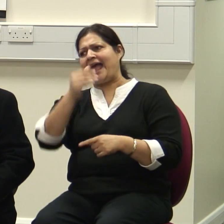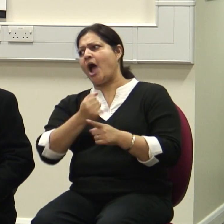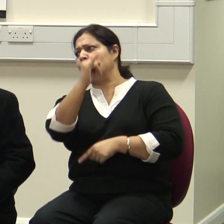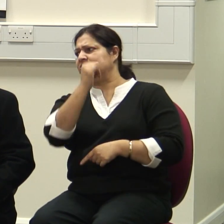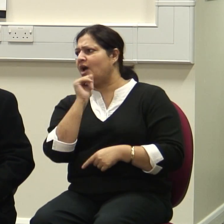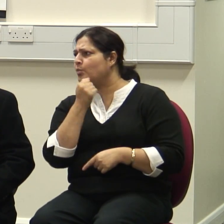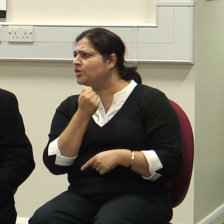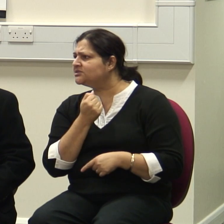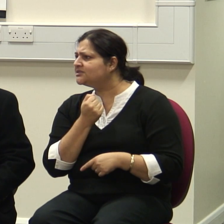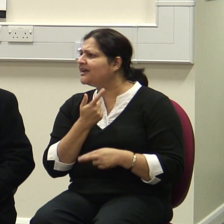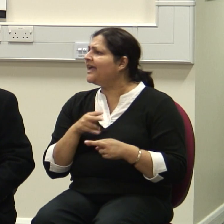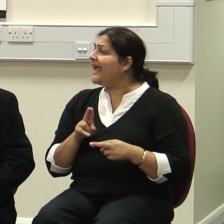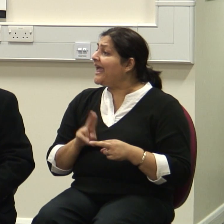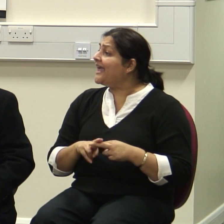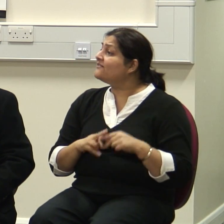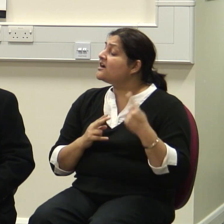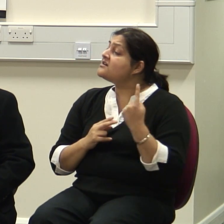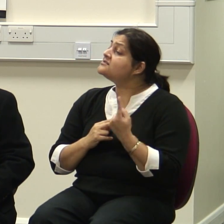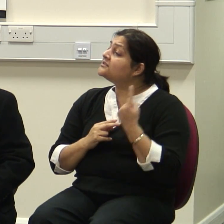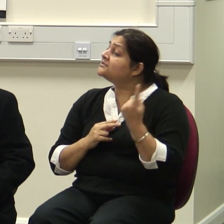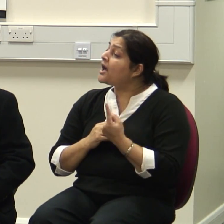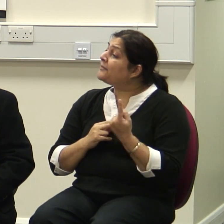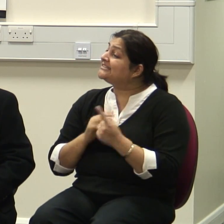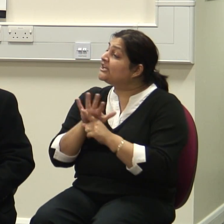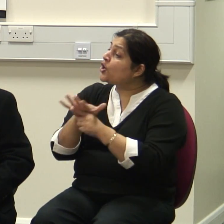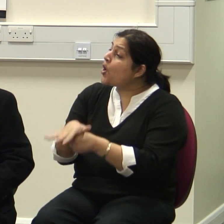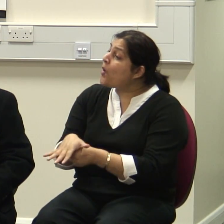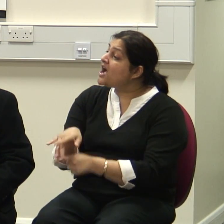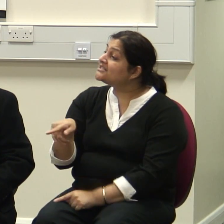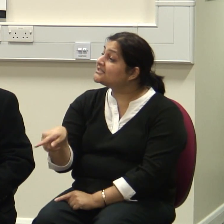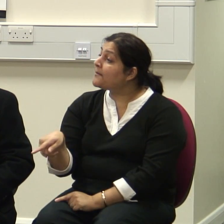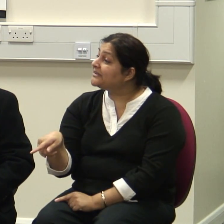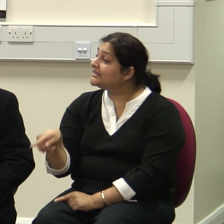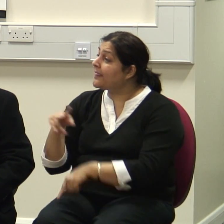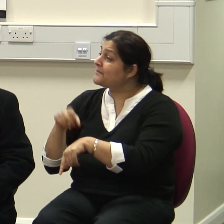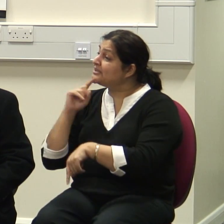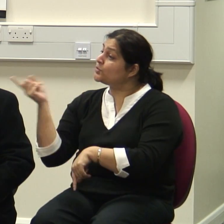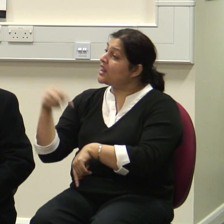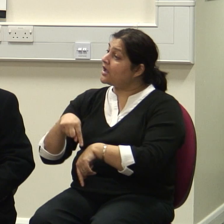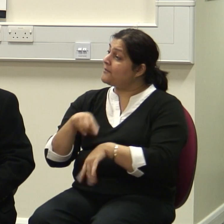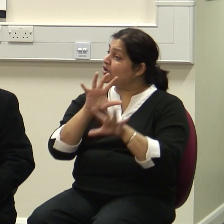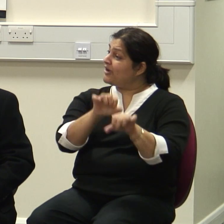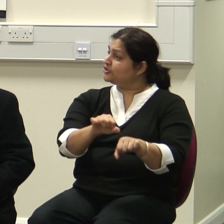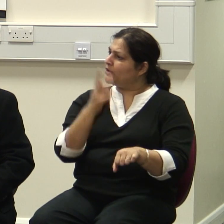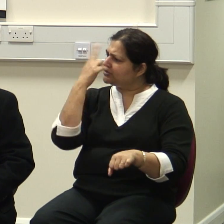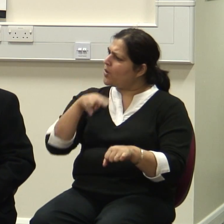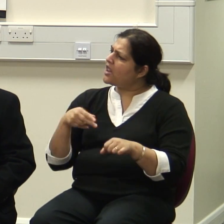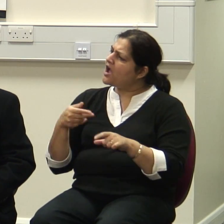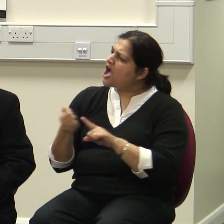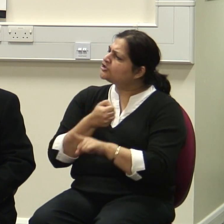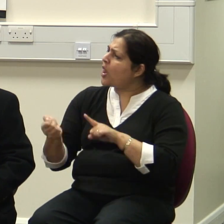is known – then the Police come and arrest you. it’s called assault and battery. You